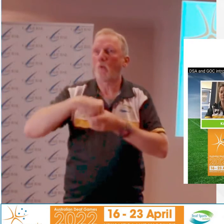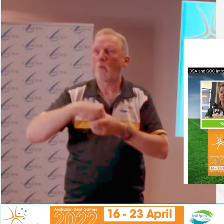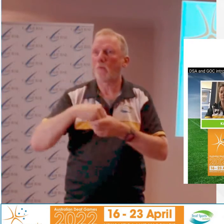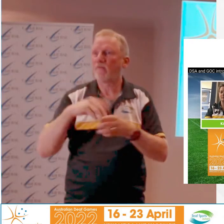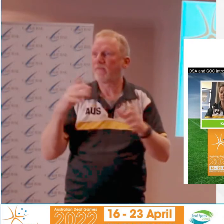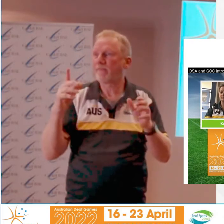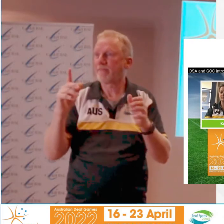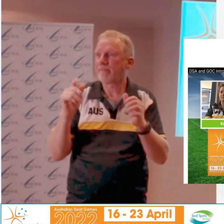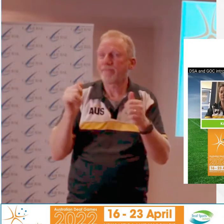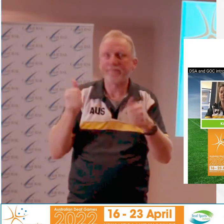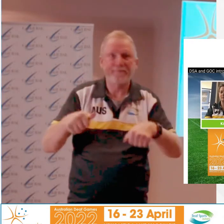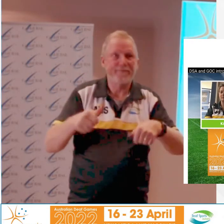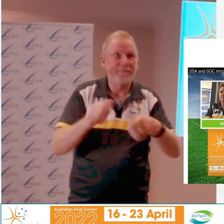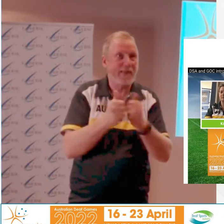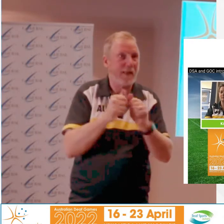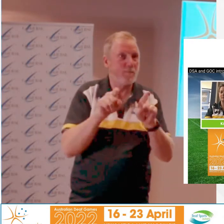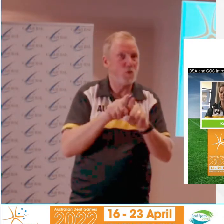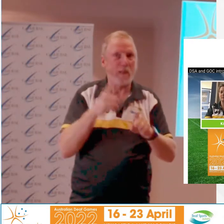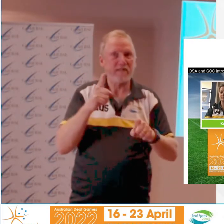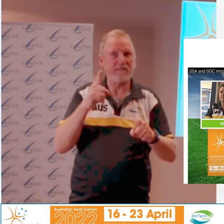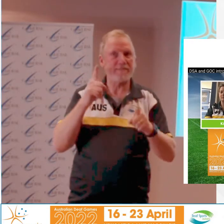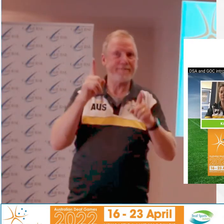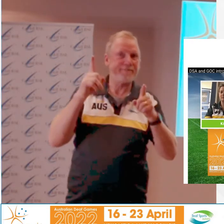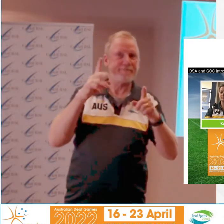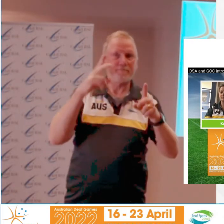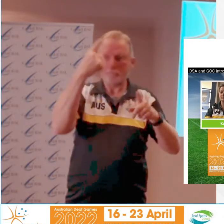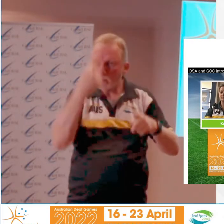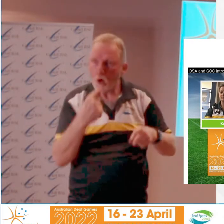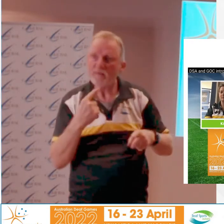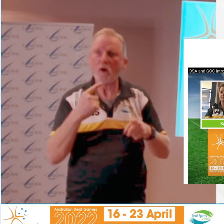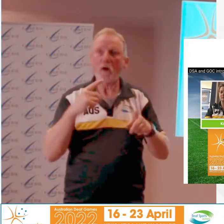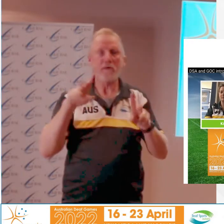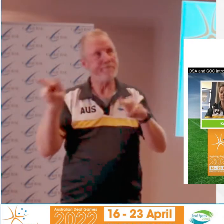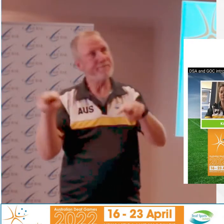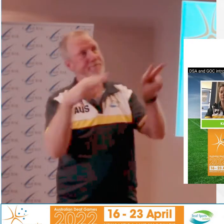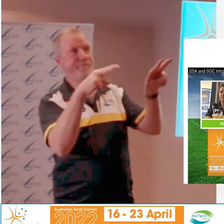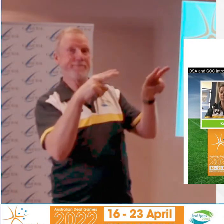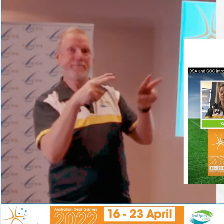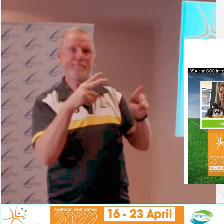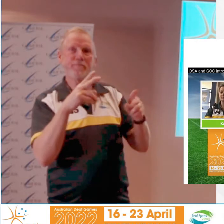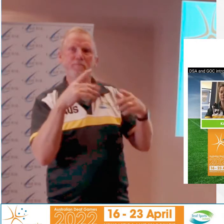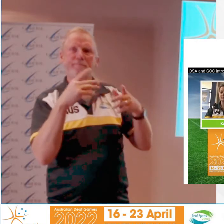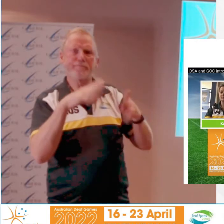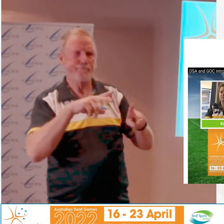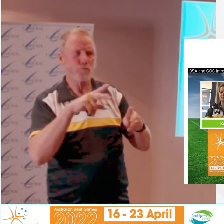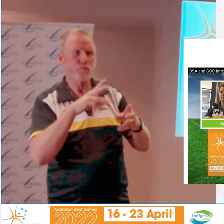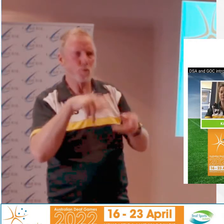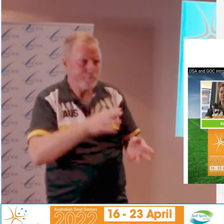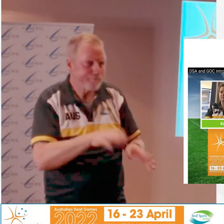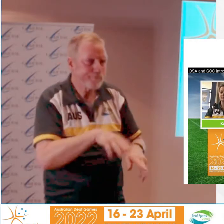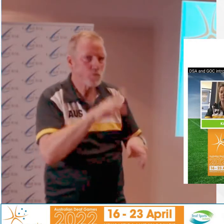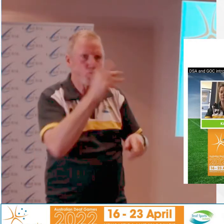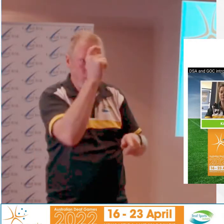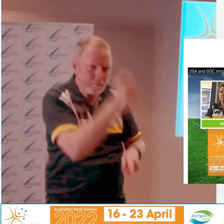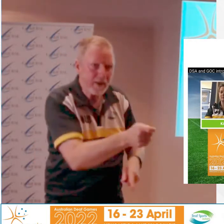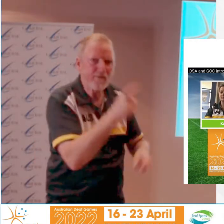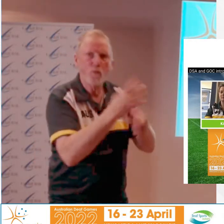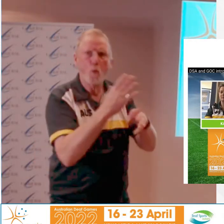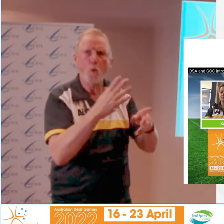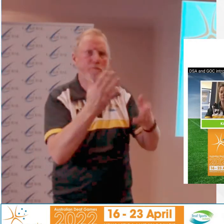we're really pleased that Cindy has been able to accept the position of co-patron i know she's an inspiration for many younger people